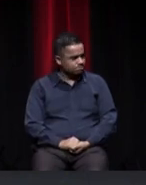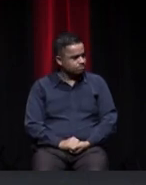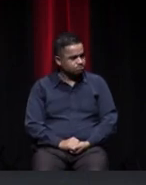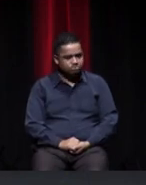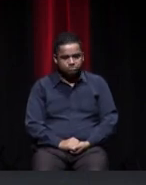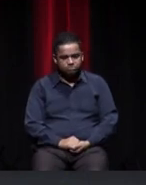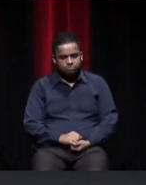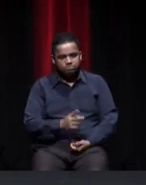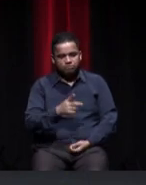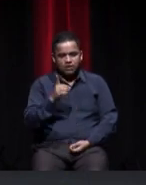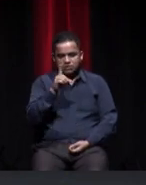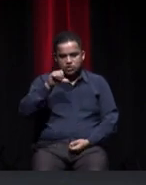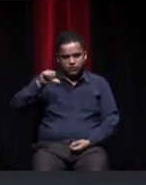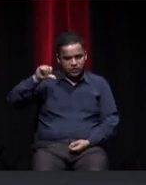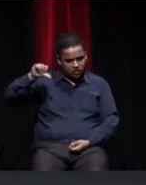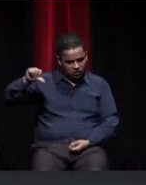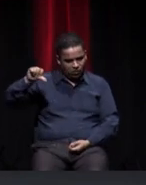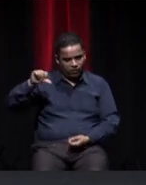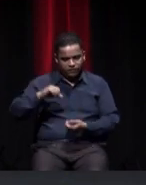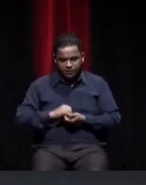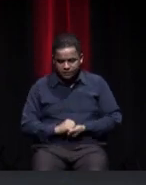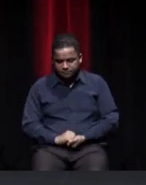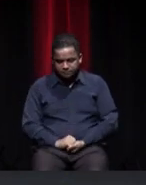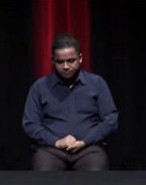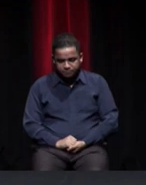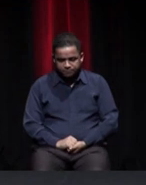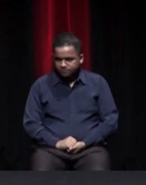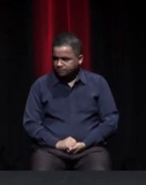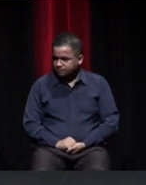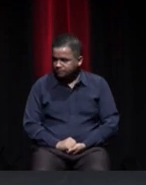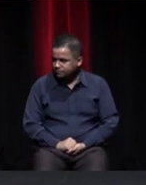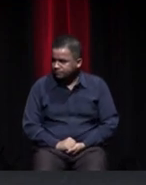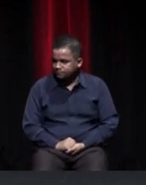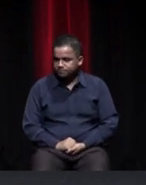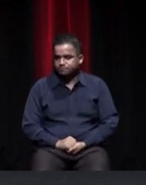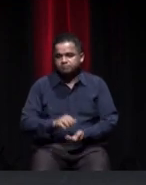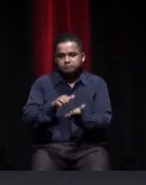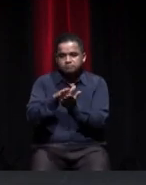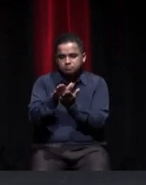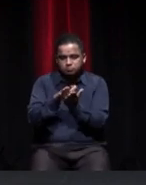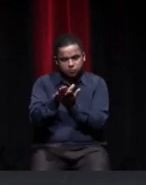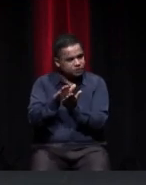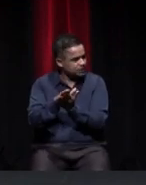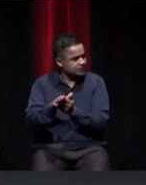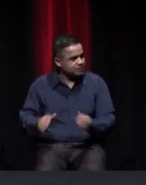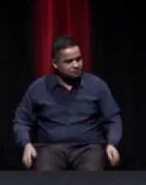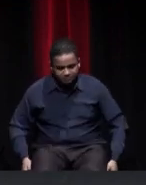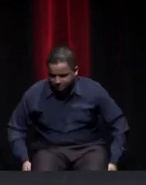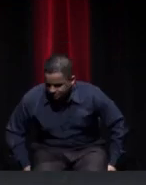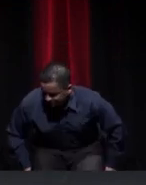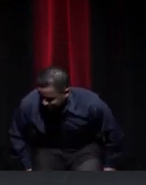who, in '99, published in France... It's not with me.